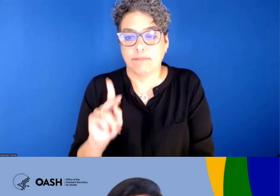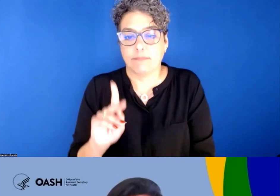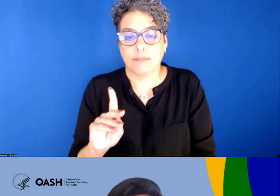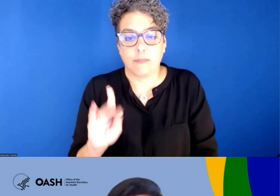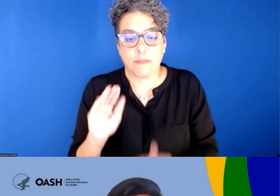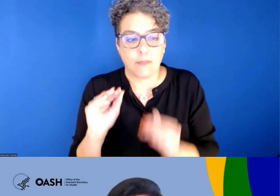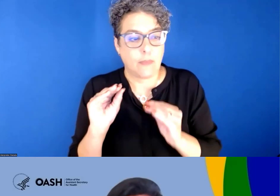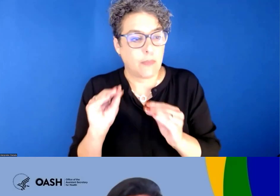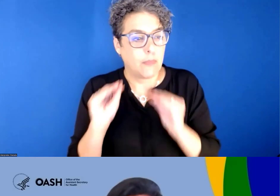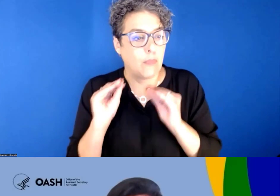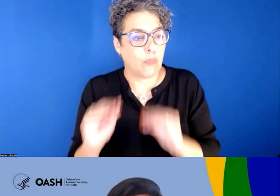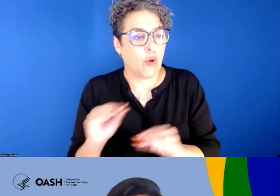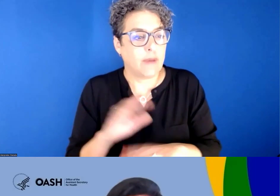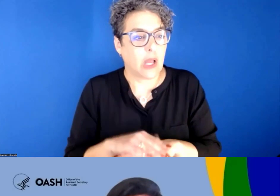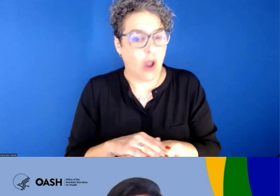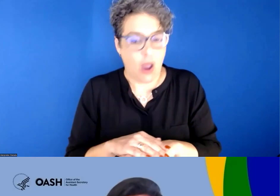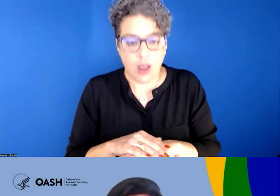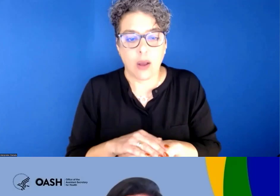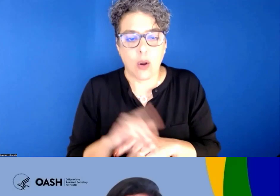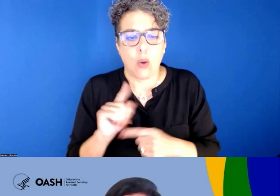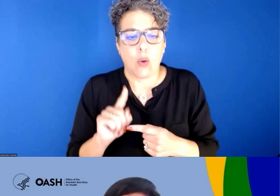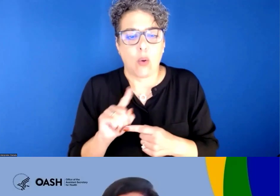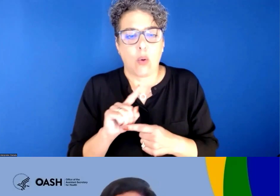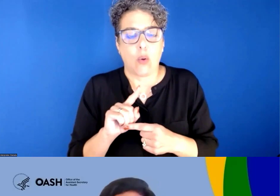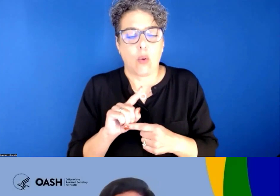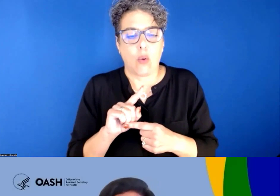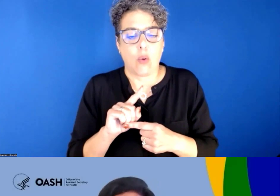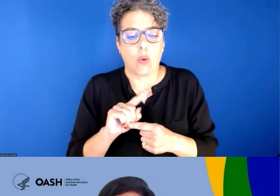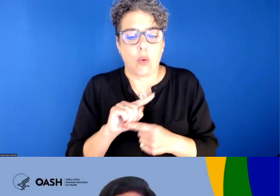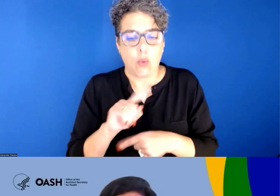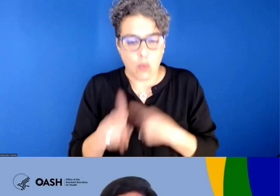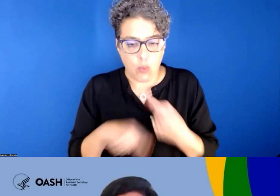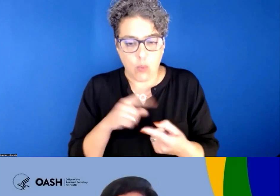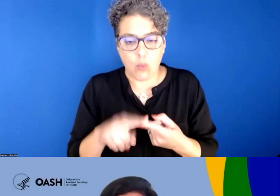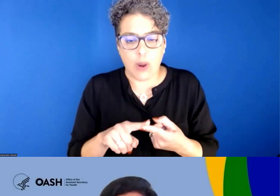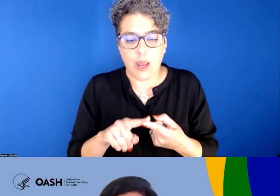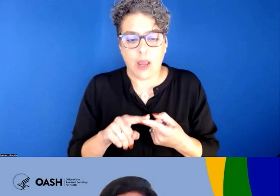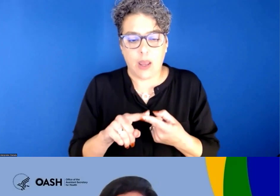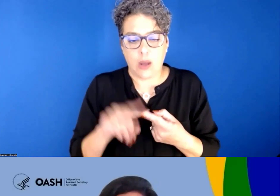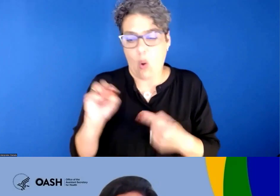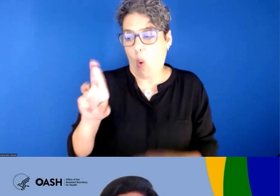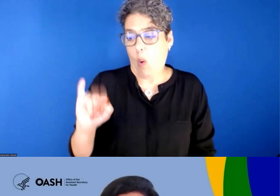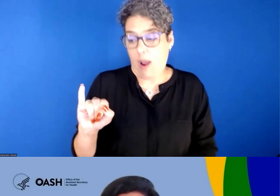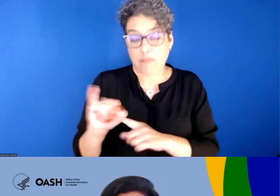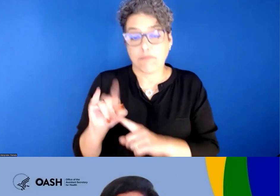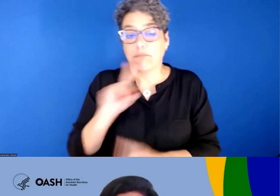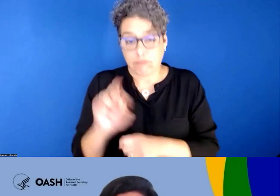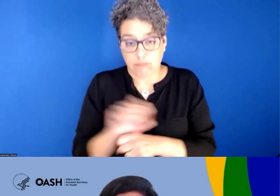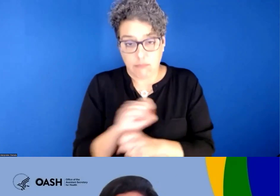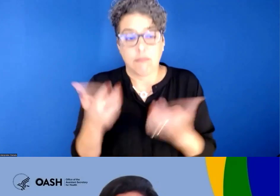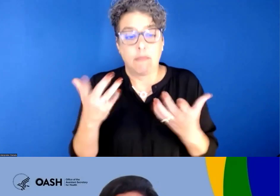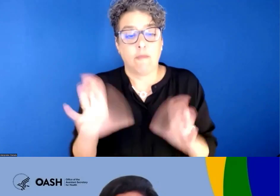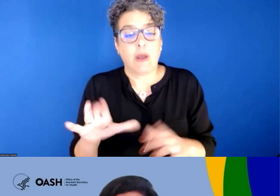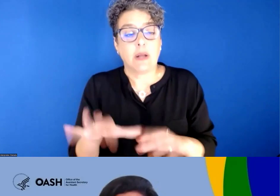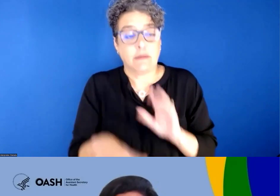So when ORI does make a finding of misconduct, how are the different administrative actions determined?